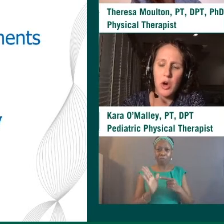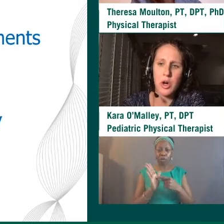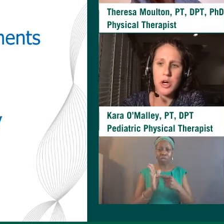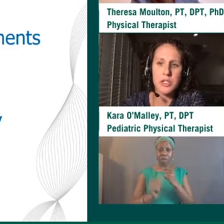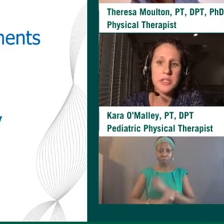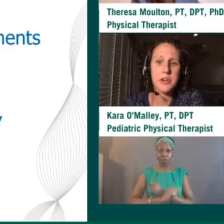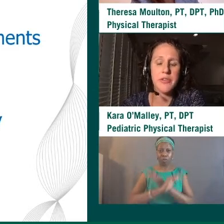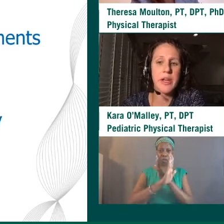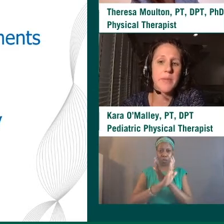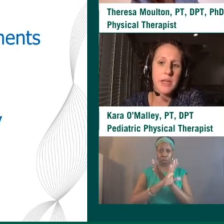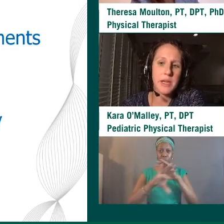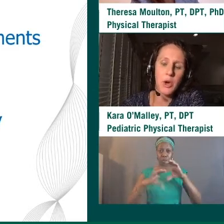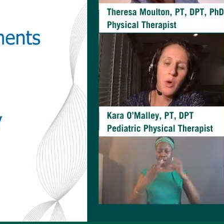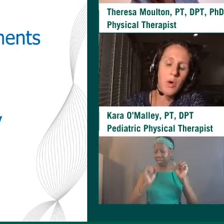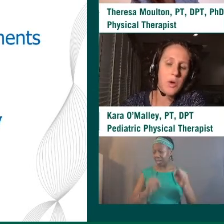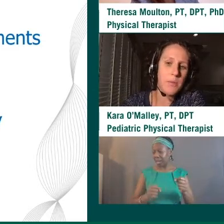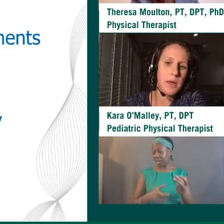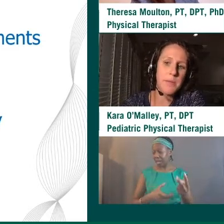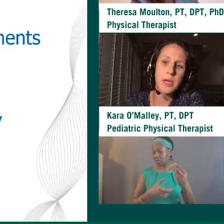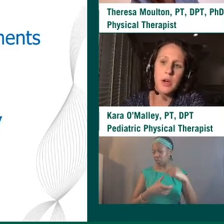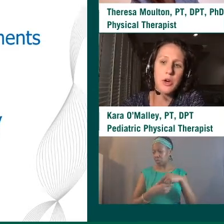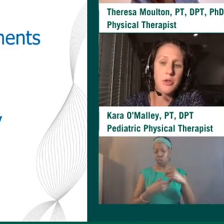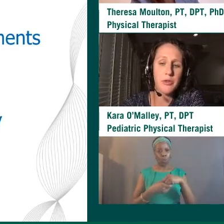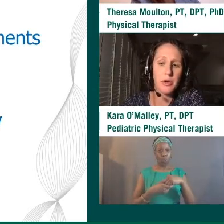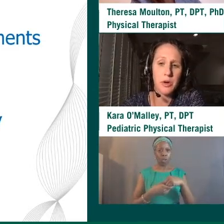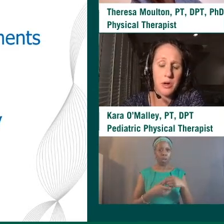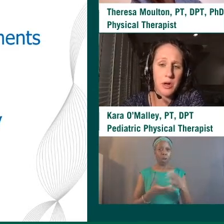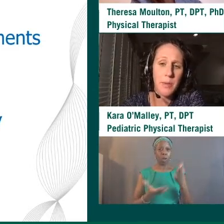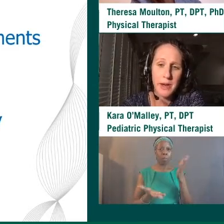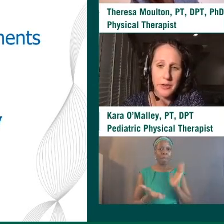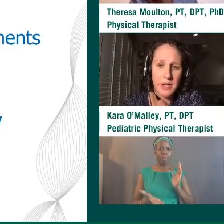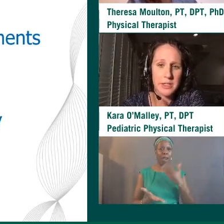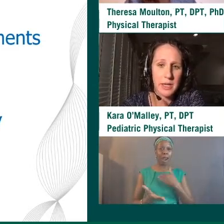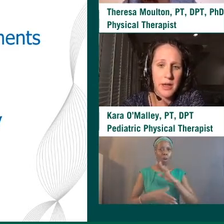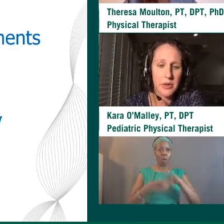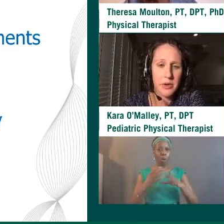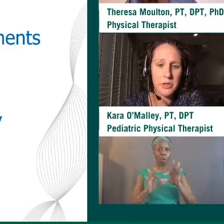or does your family as a whole maybe go for a bike ride together?